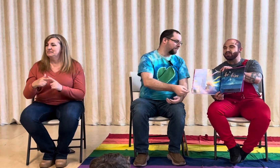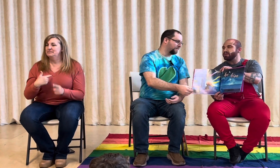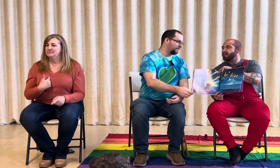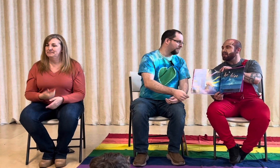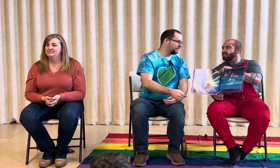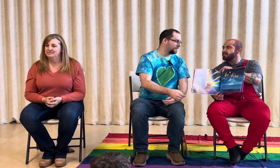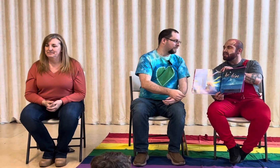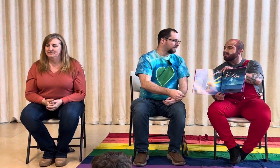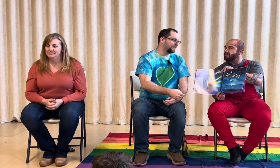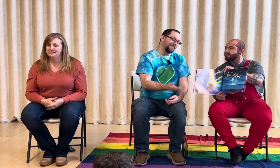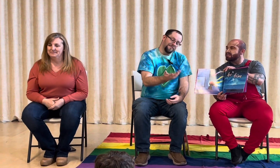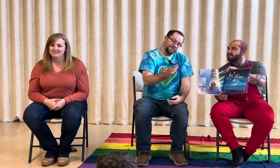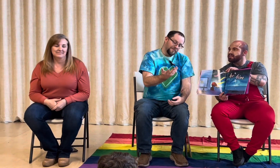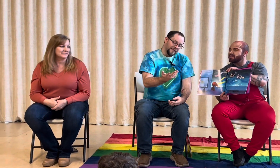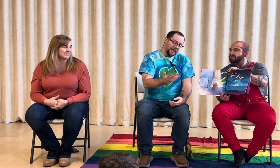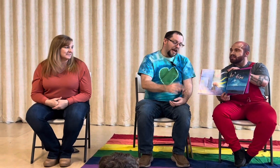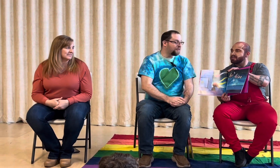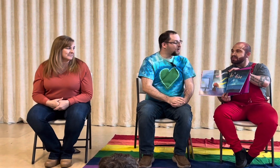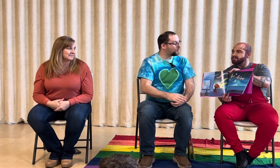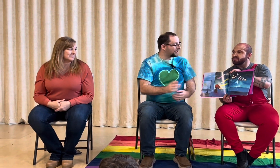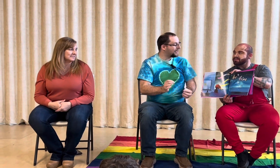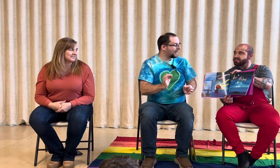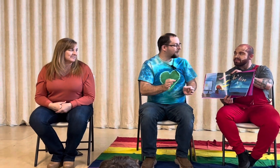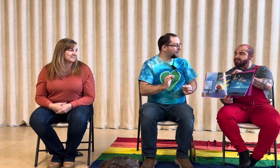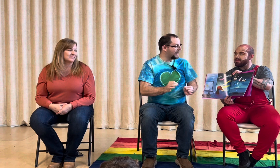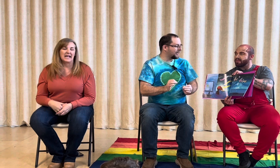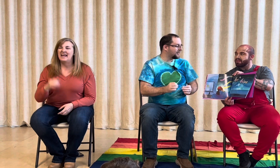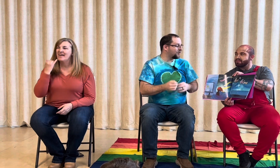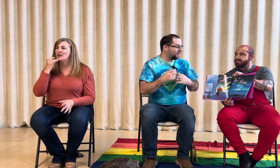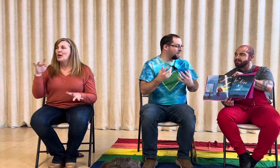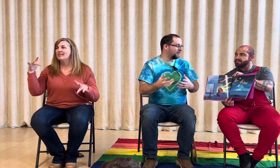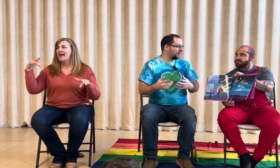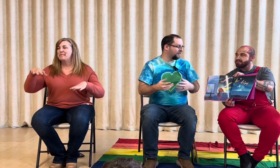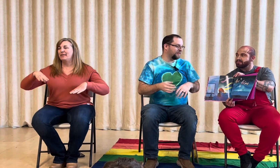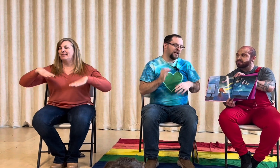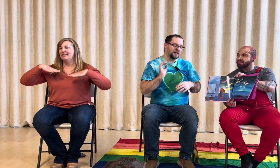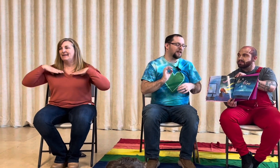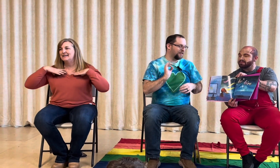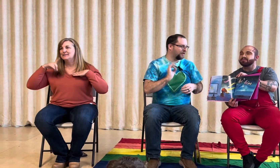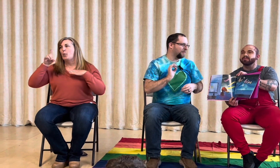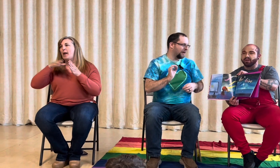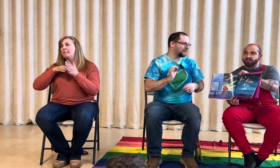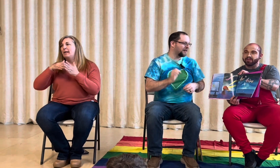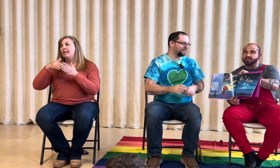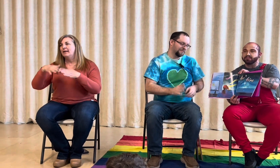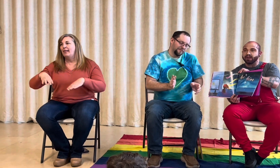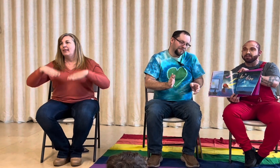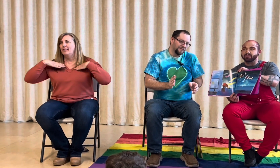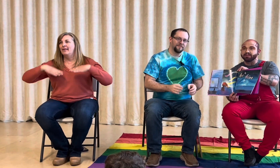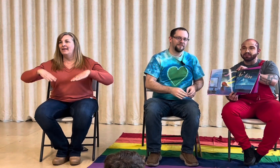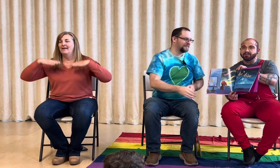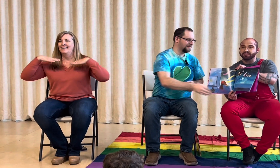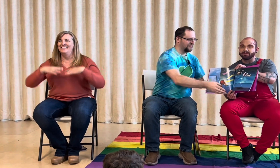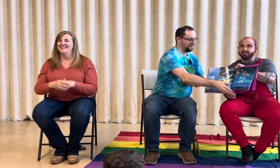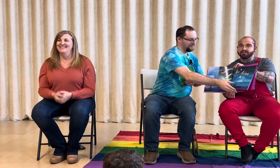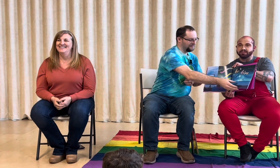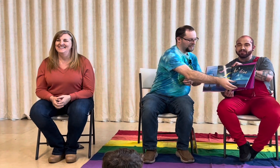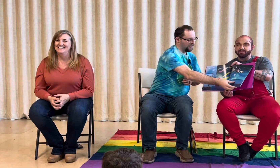that's too hot. AARON: If they're really light blankets, and you have a million of them, it's going to feel amazing. BUSTER: Okay, possibly. AARON: All